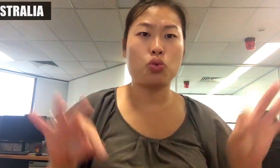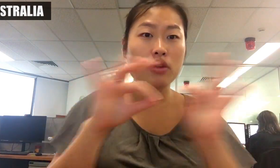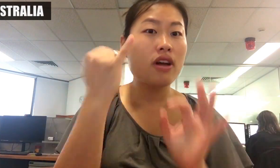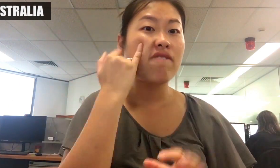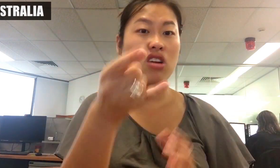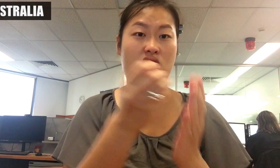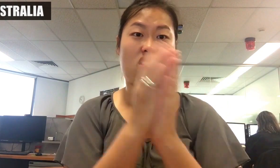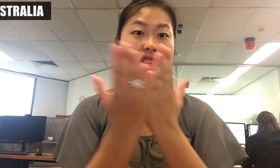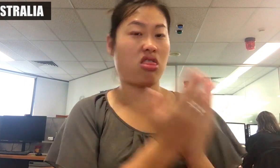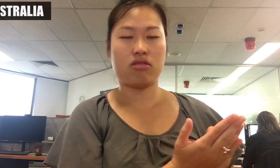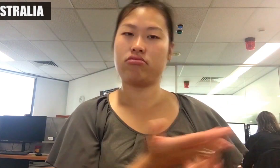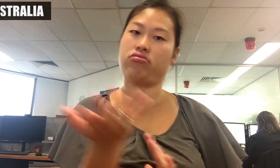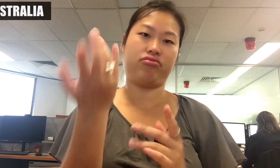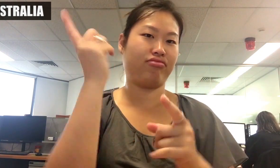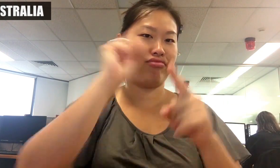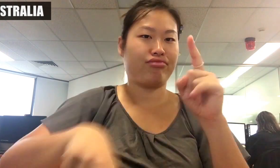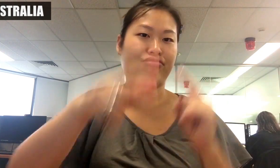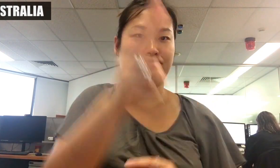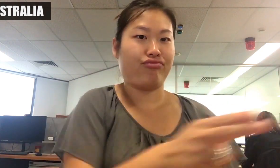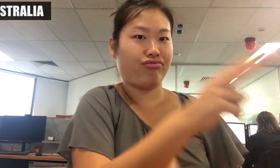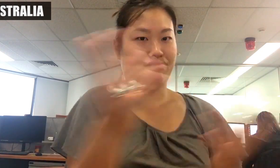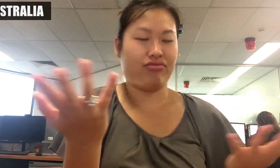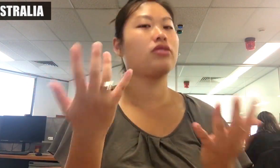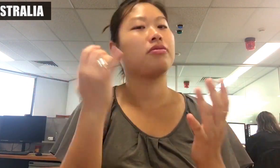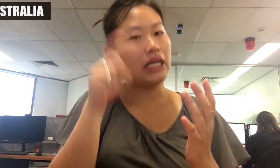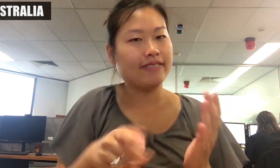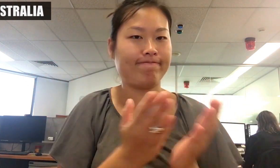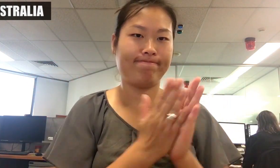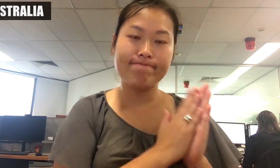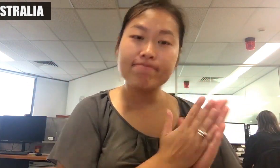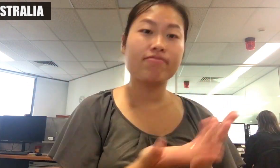Without it, you won't be able to go anywhere.